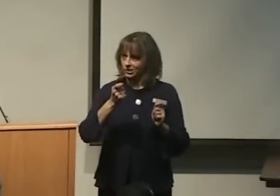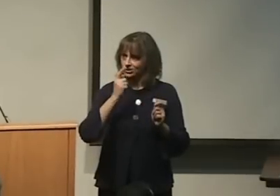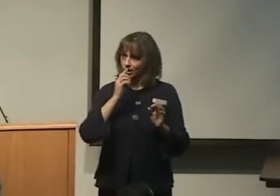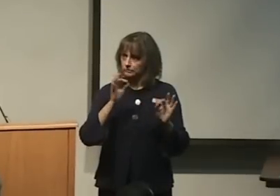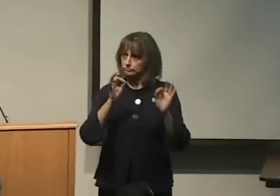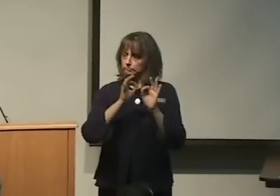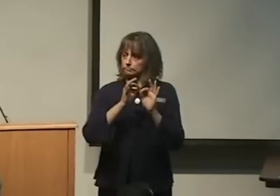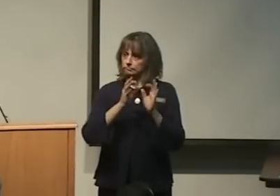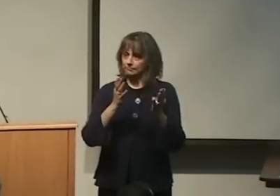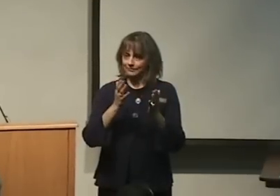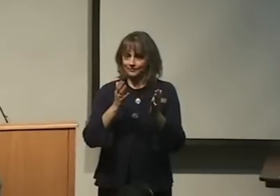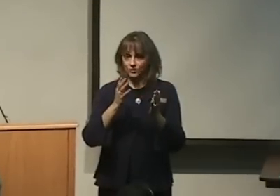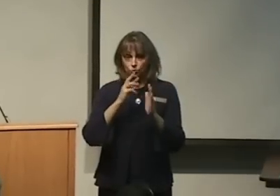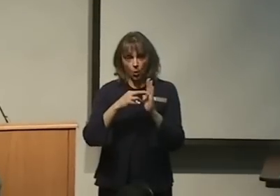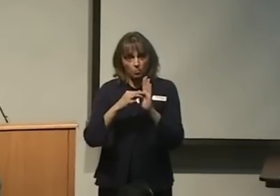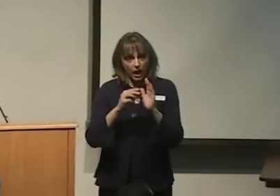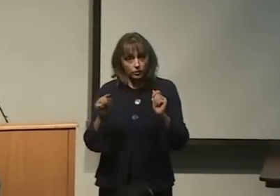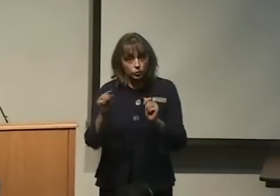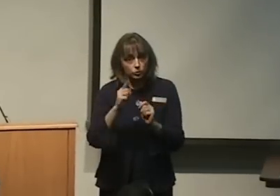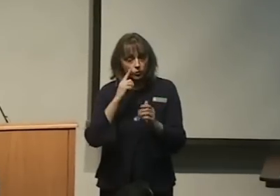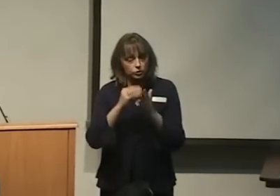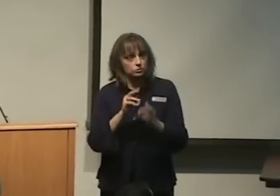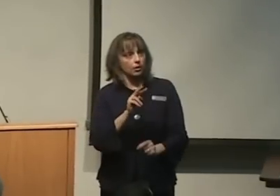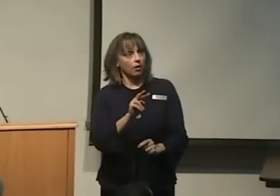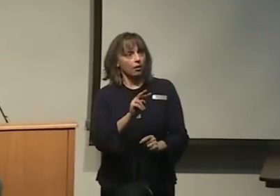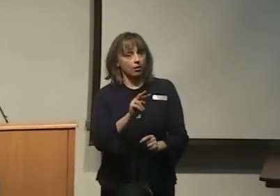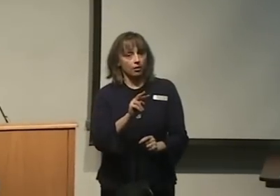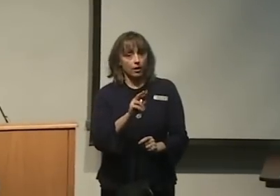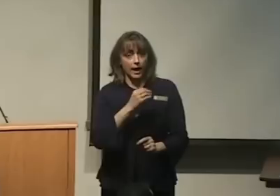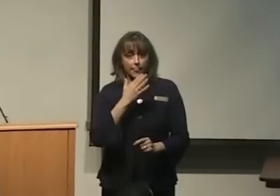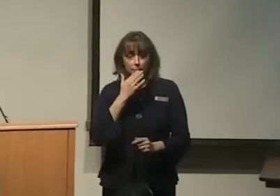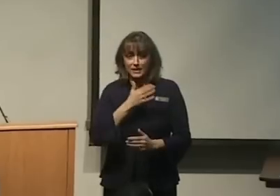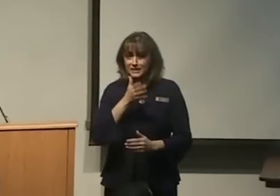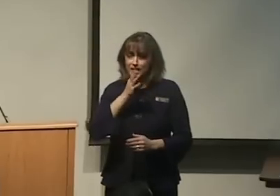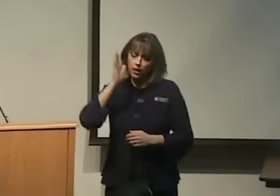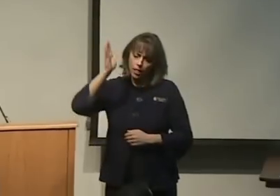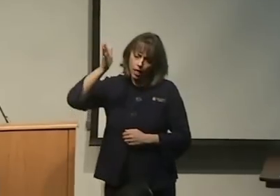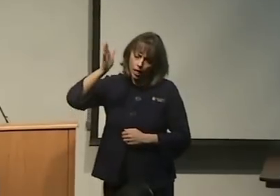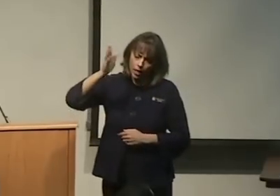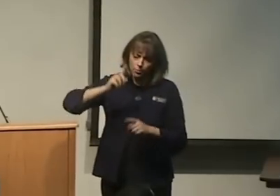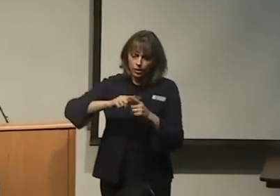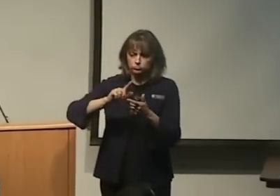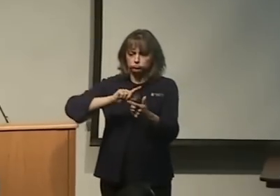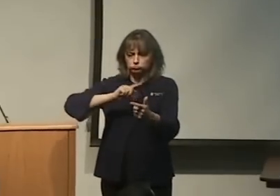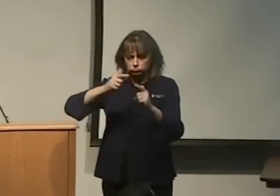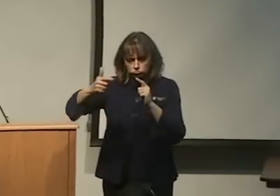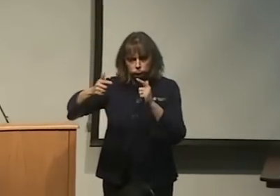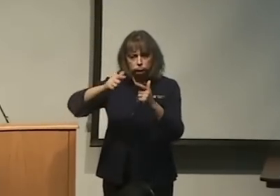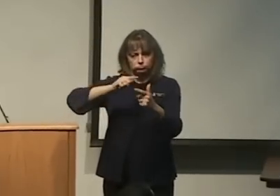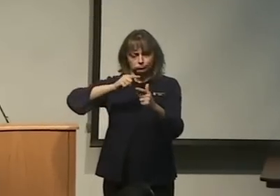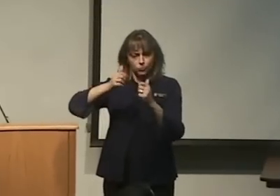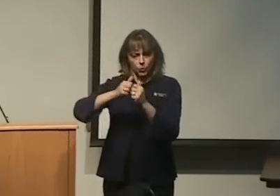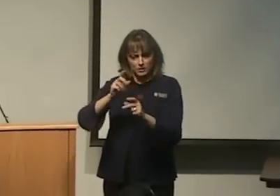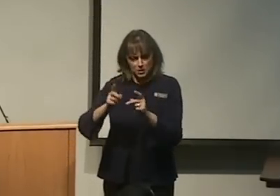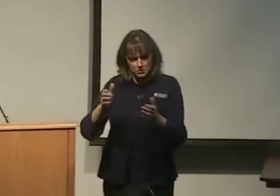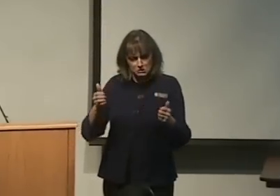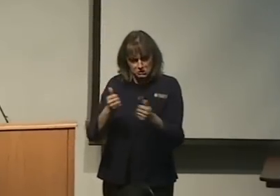and challenging them and actually trying to model how to change their mind. Because you as a human being face-to-